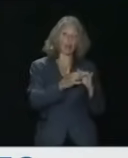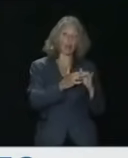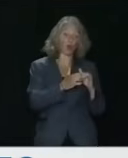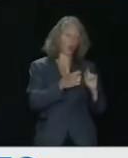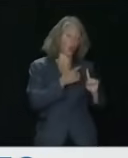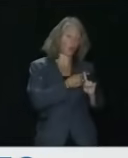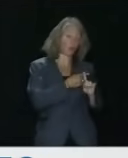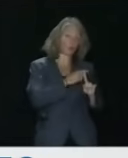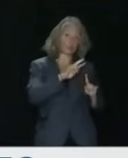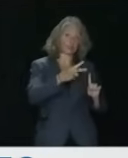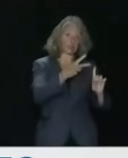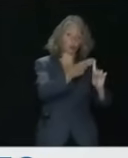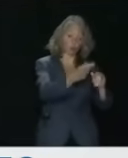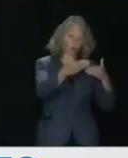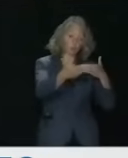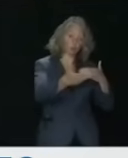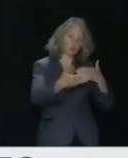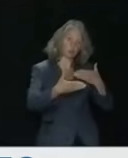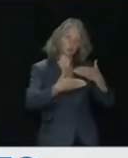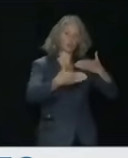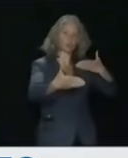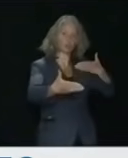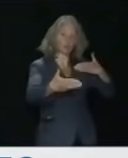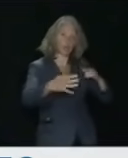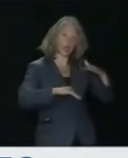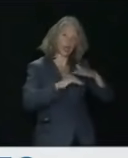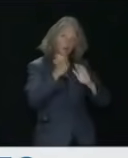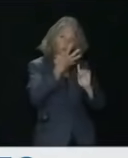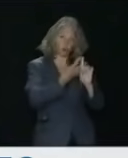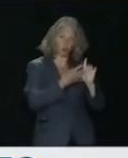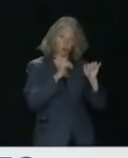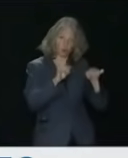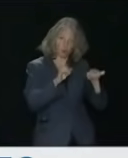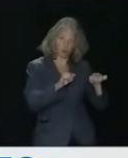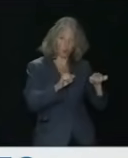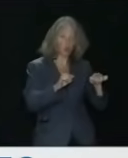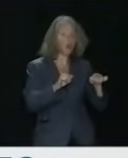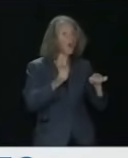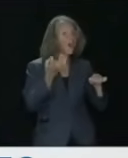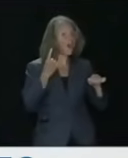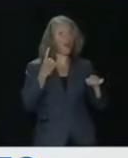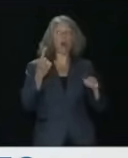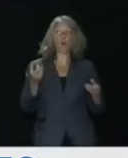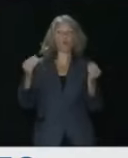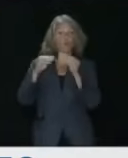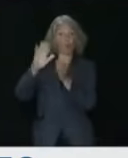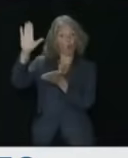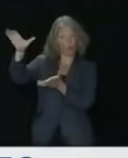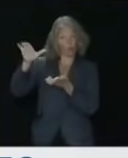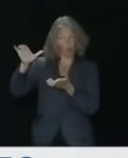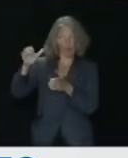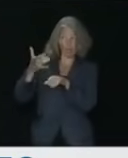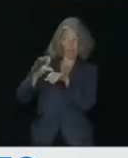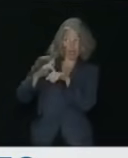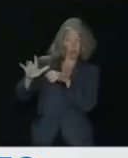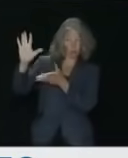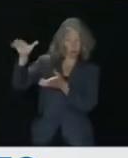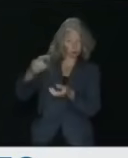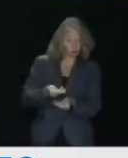OF A COVID-19 VACCINE, BY EXTENDING THE INTERVALUE BETWEEN